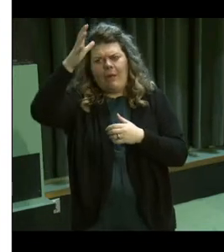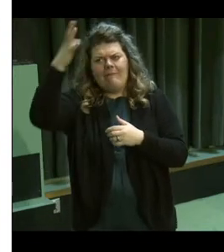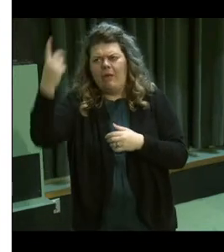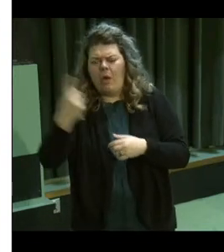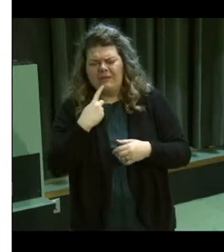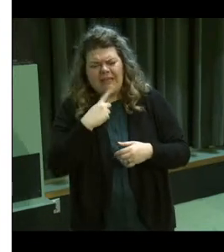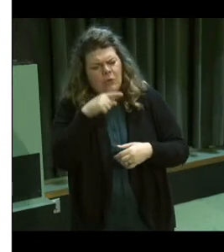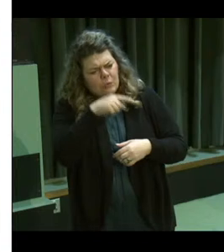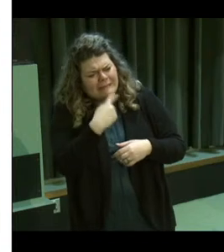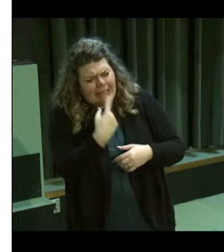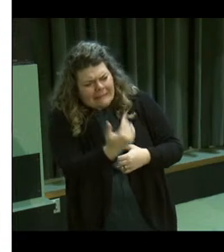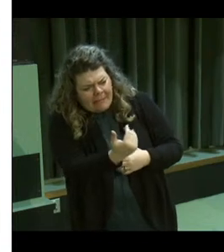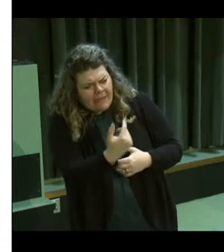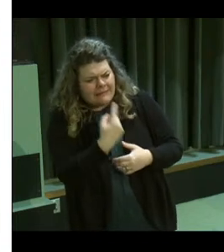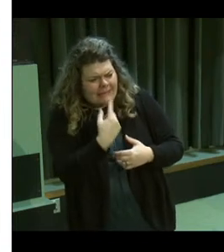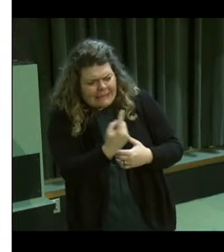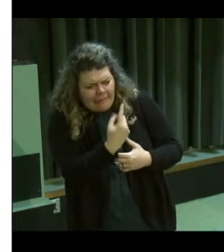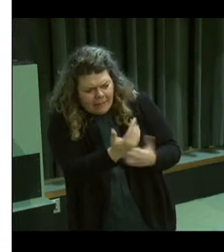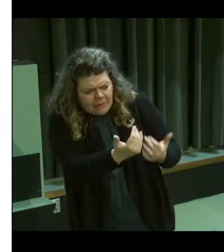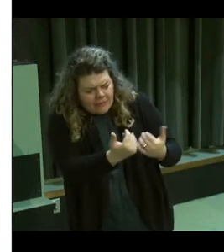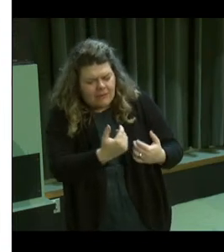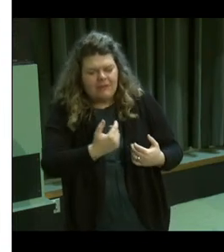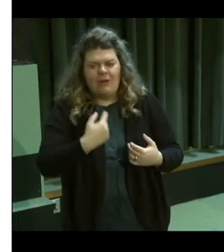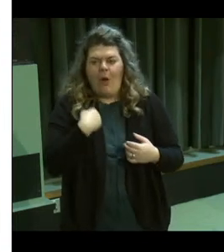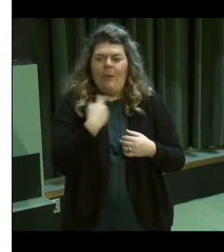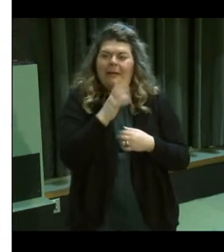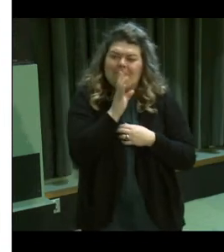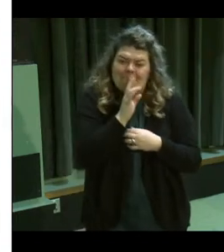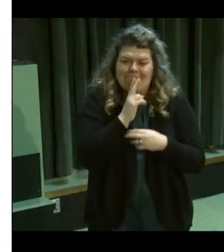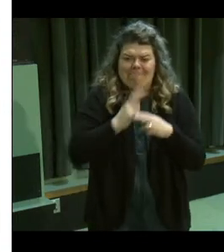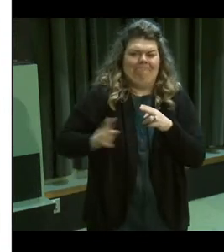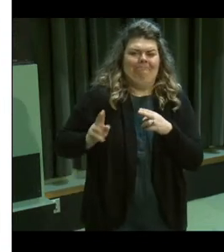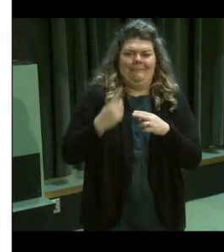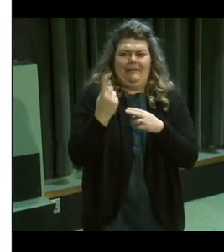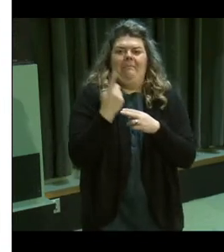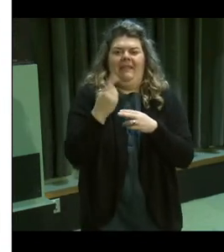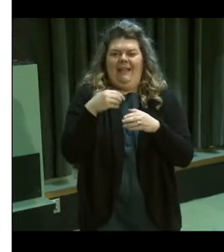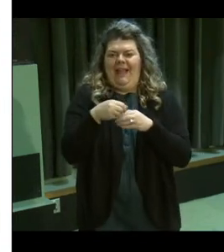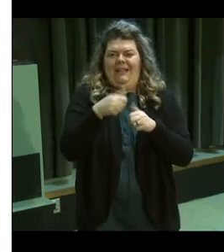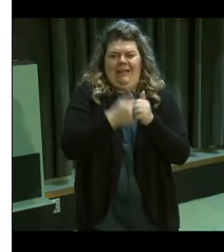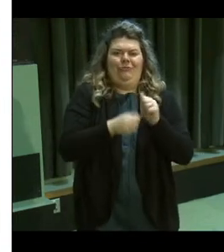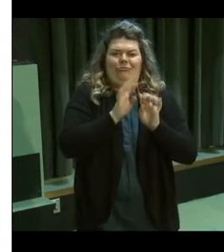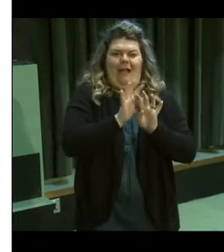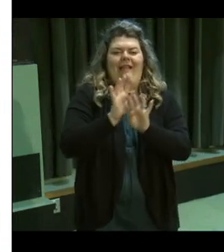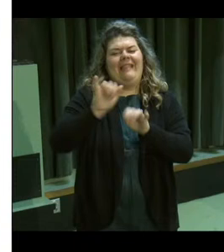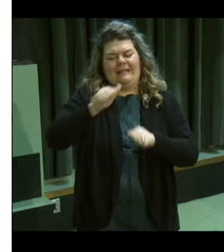grandfather would always say, you say something, say something. So he would make us